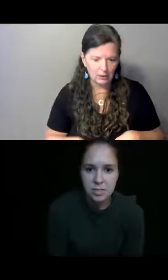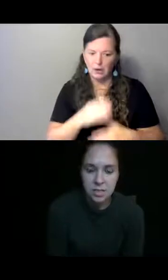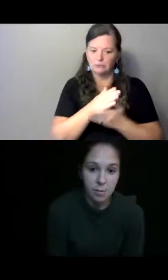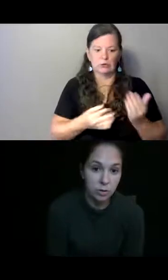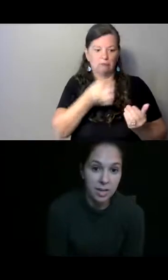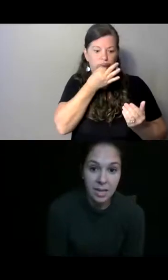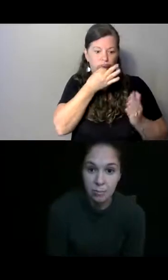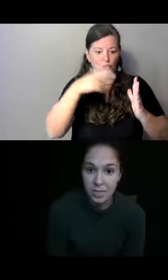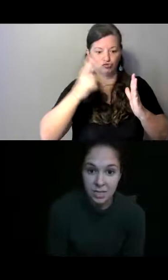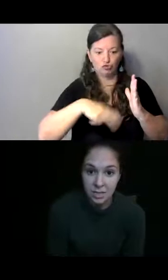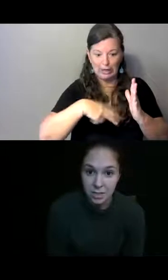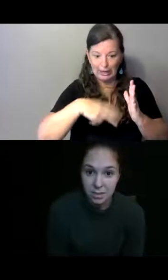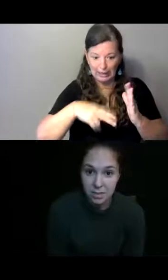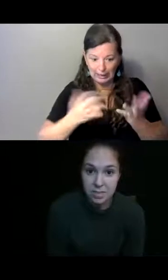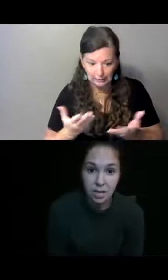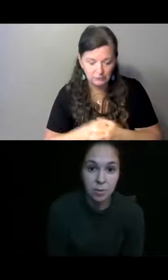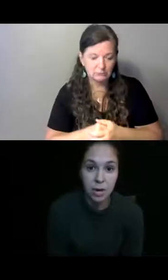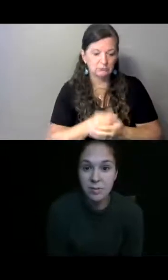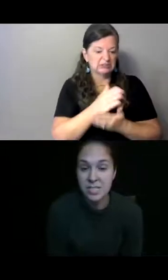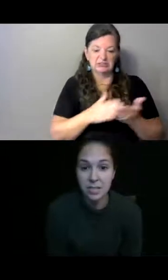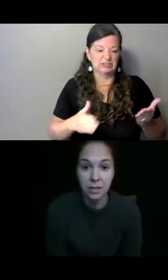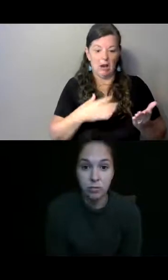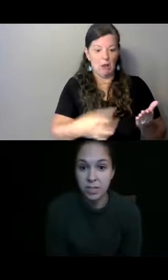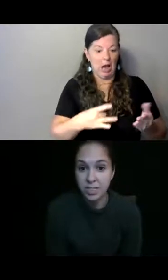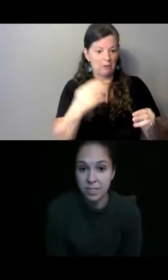some are great at PE some have a skill in reading,